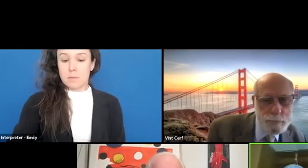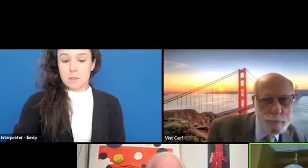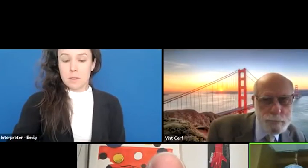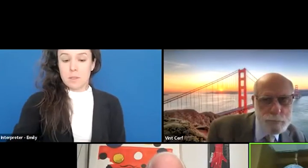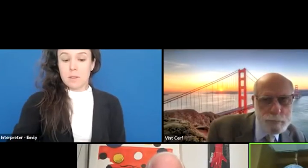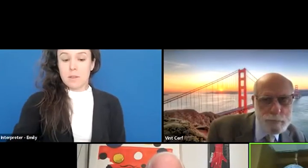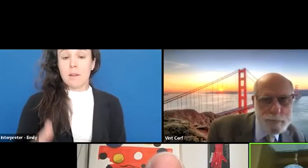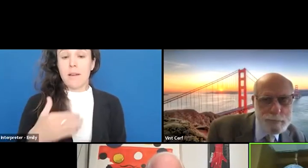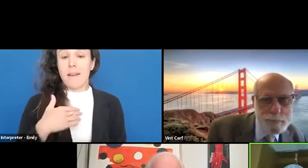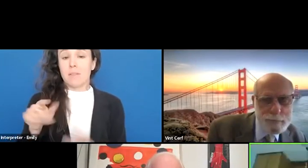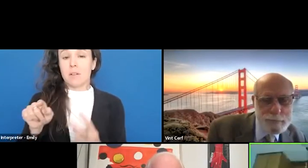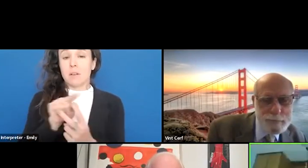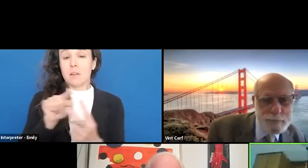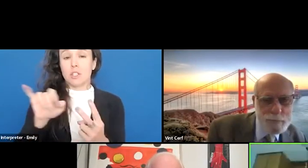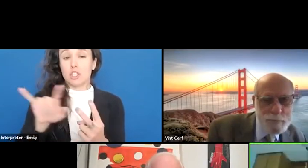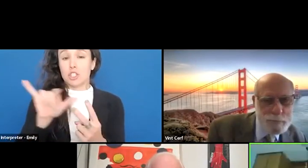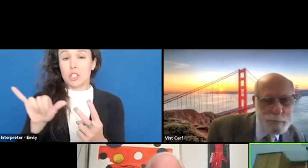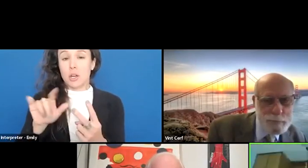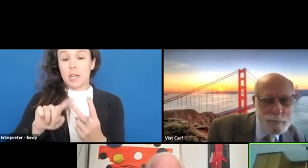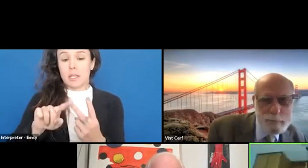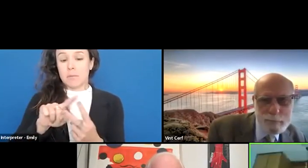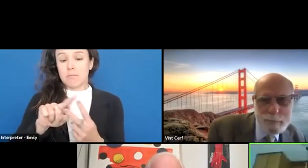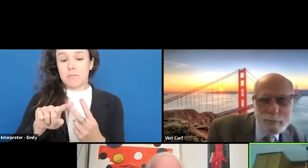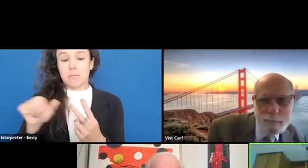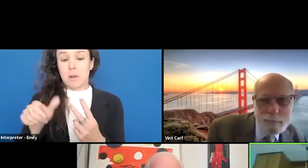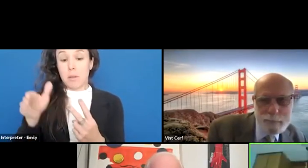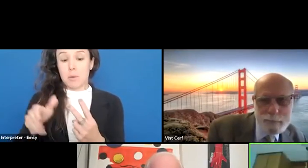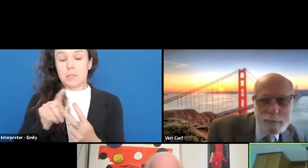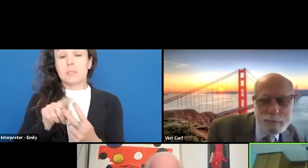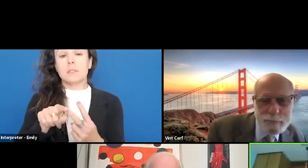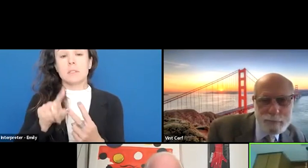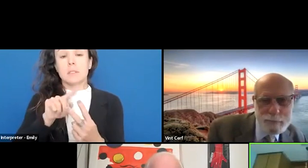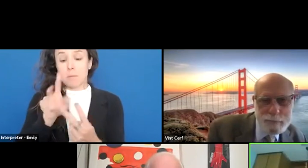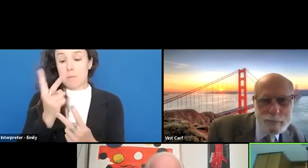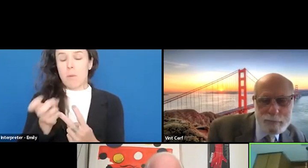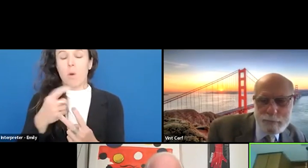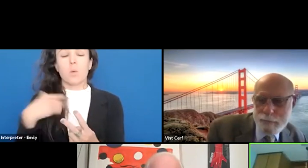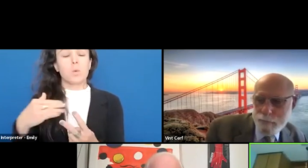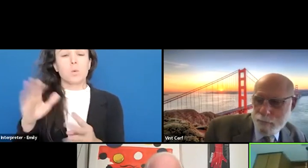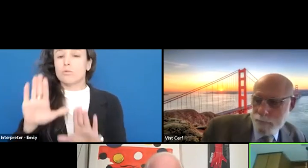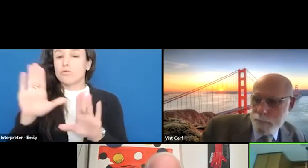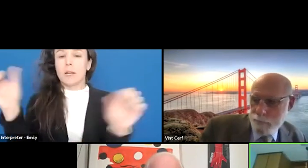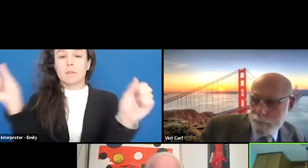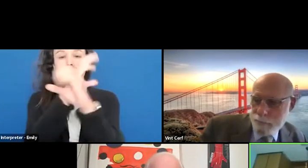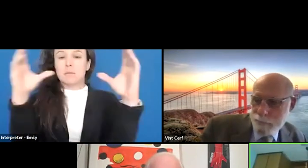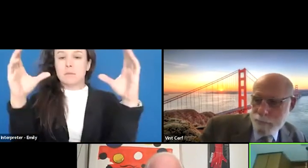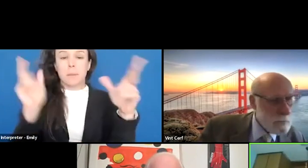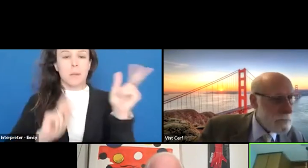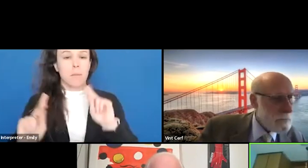and Jerri Ellsworth with us. And these are both incredible visionaries who are always building,